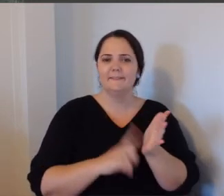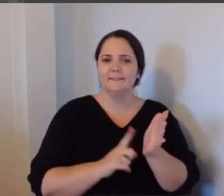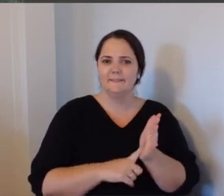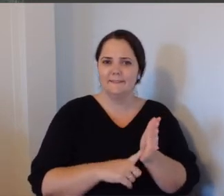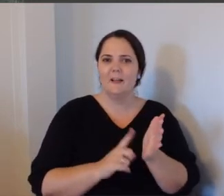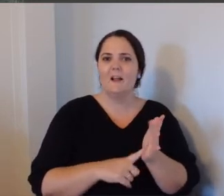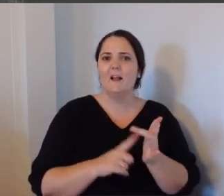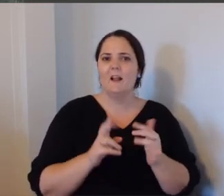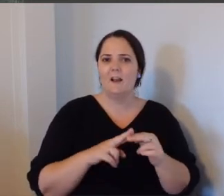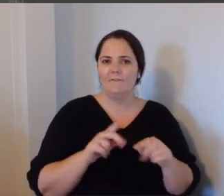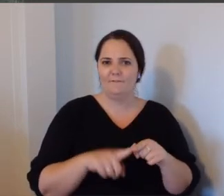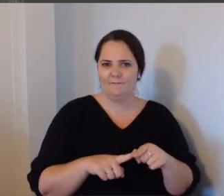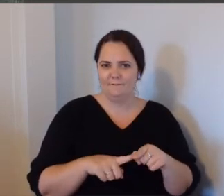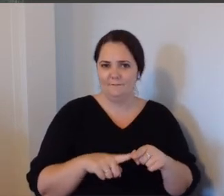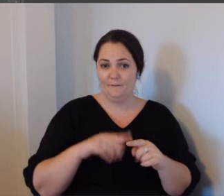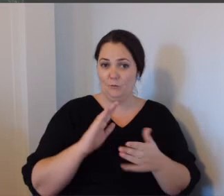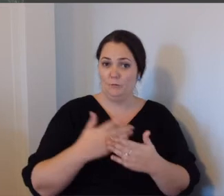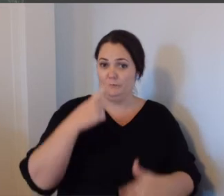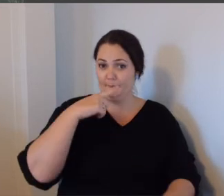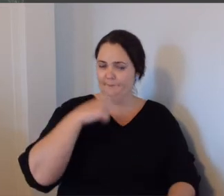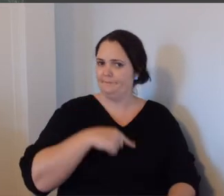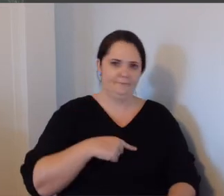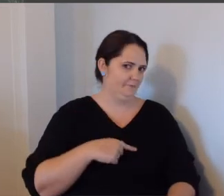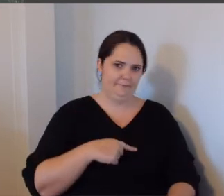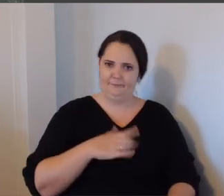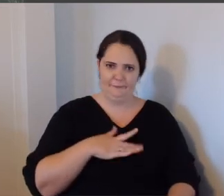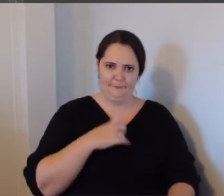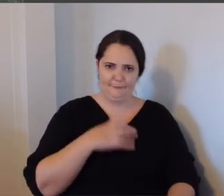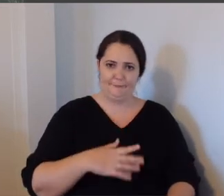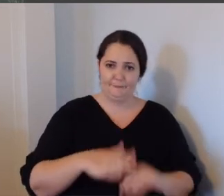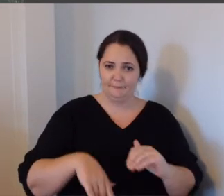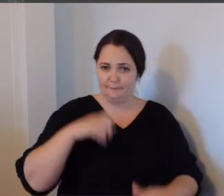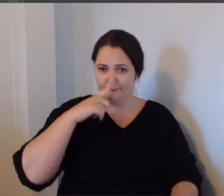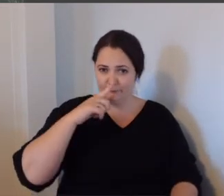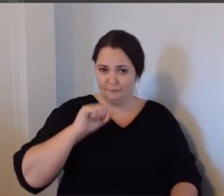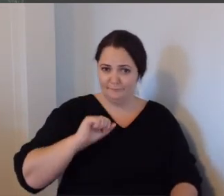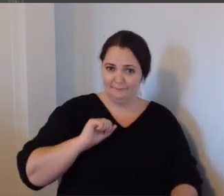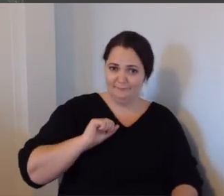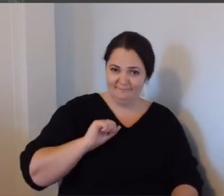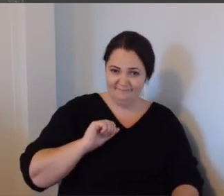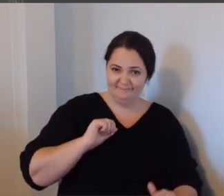and methodically which does not suit most people and if you look closely, Cézanne's Apples and Pears